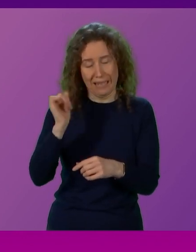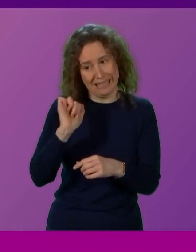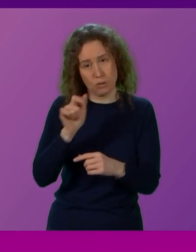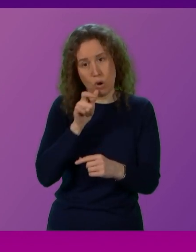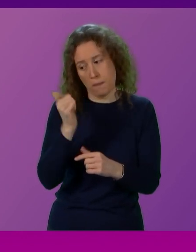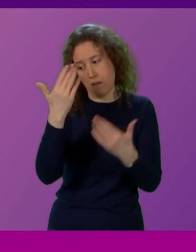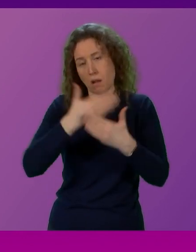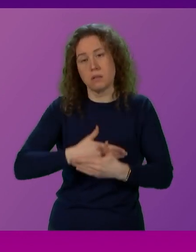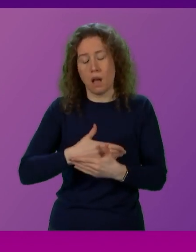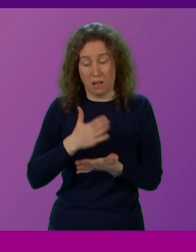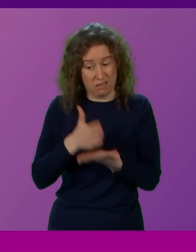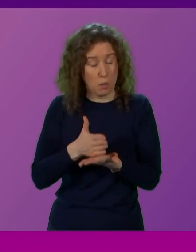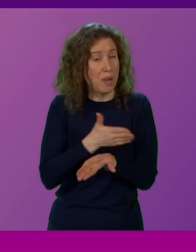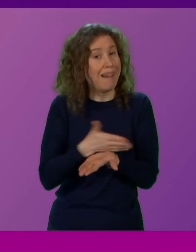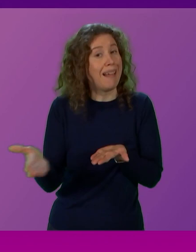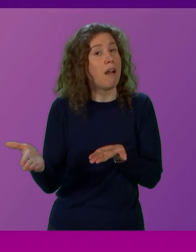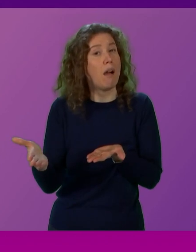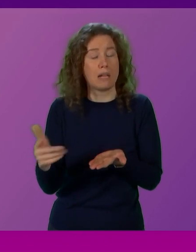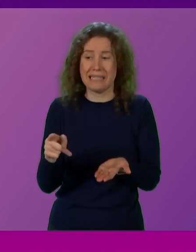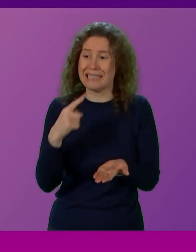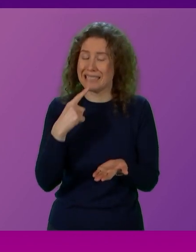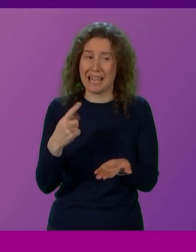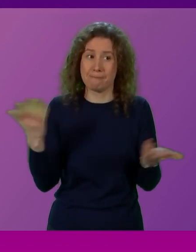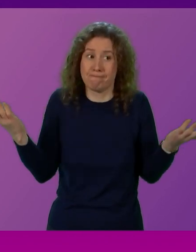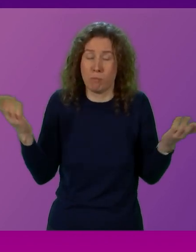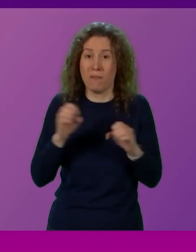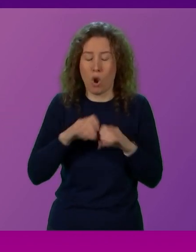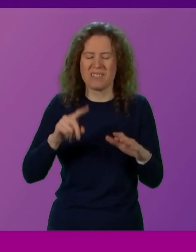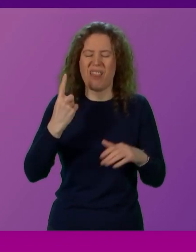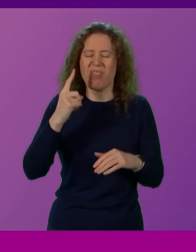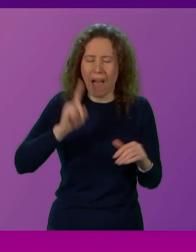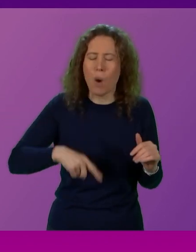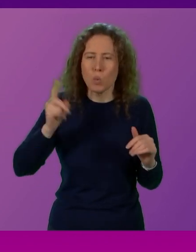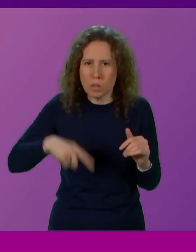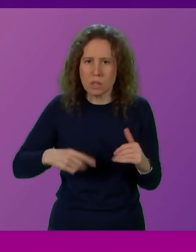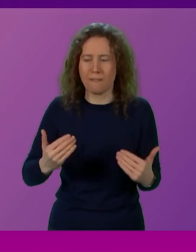night when he said that we have lost thousands of front-line staff in nursing and in direct